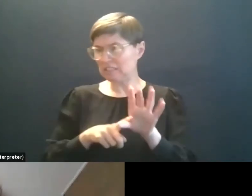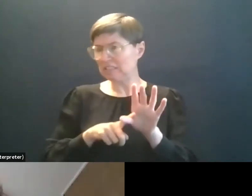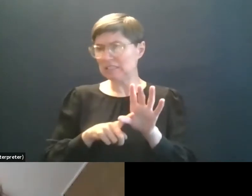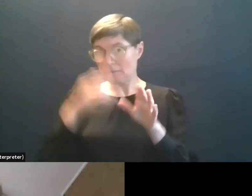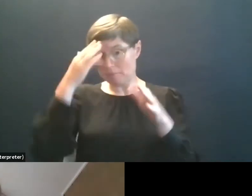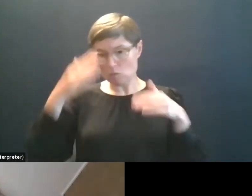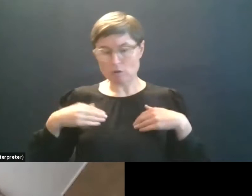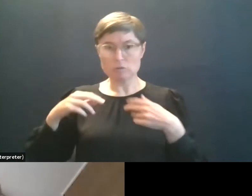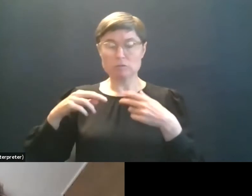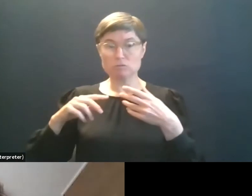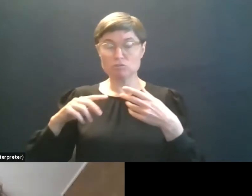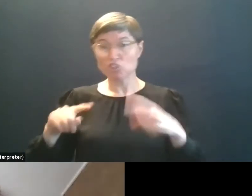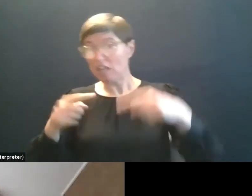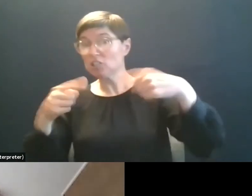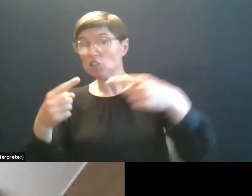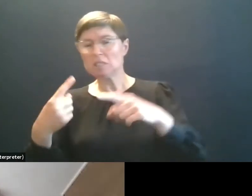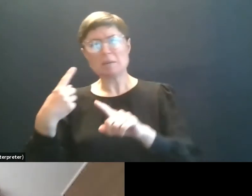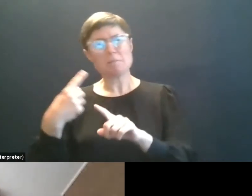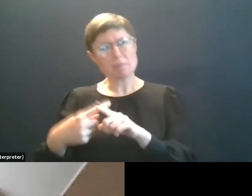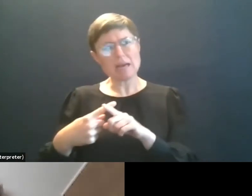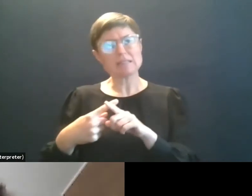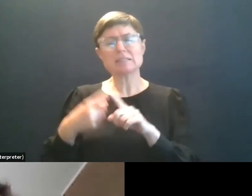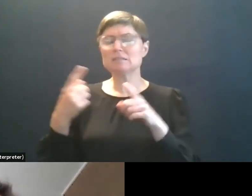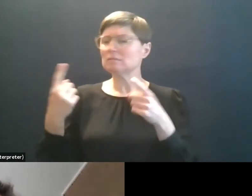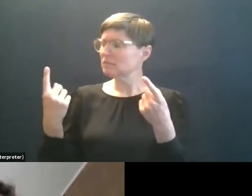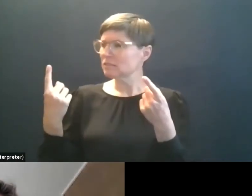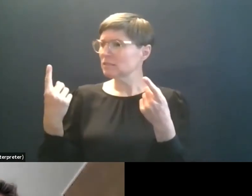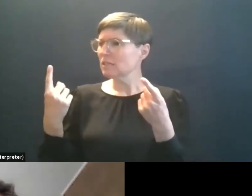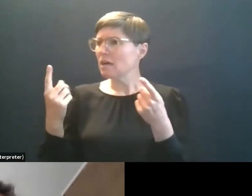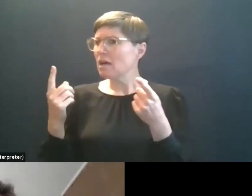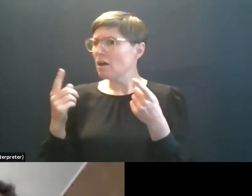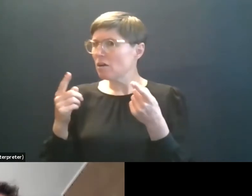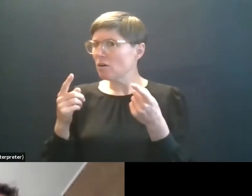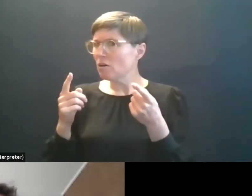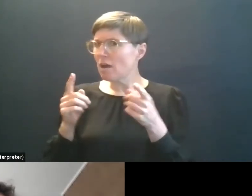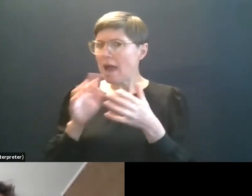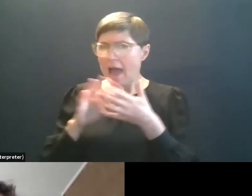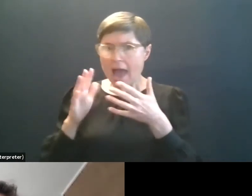the pandemic has progressed, as we have learnt that this is not something that is going to end in a month?